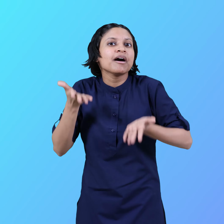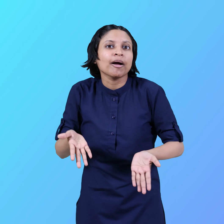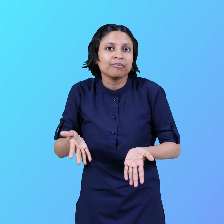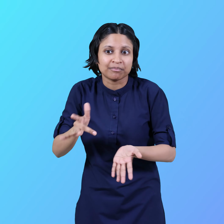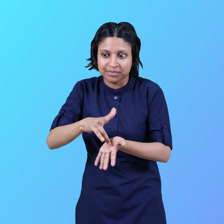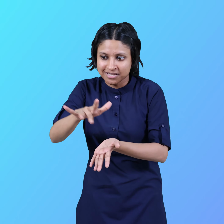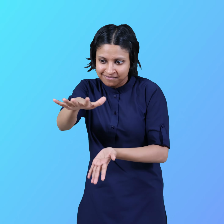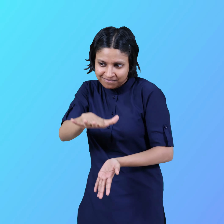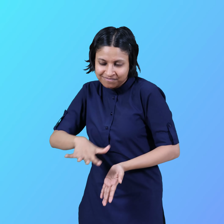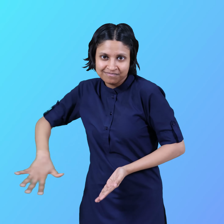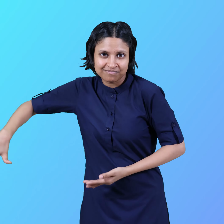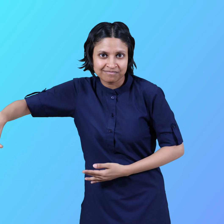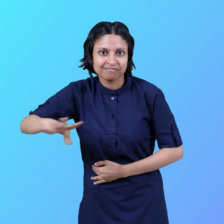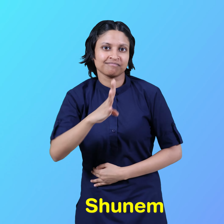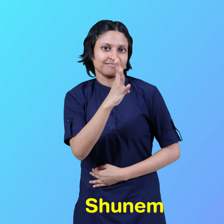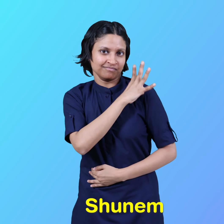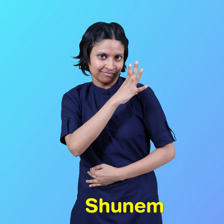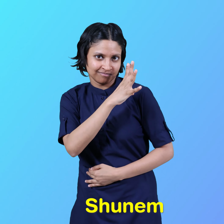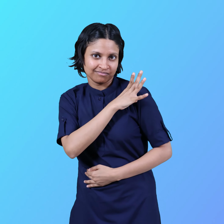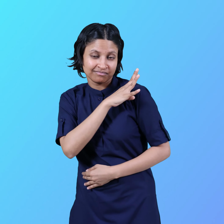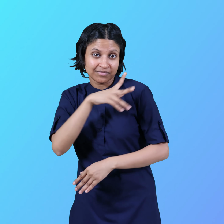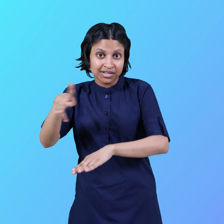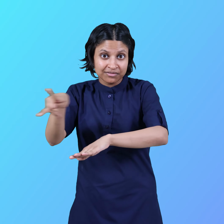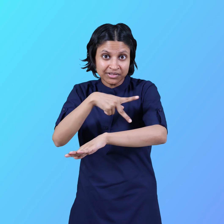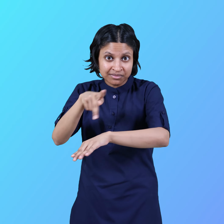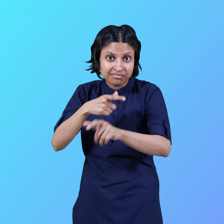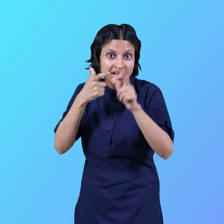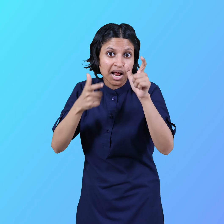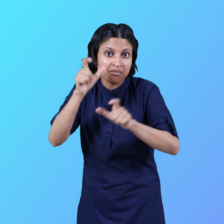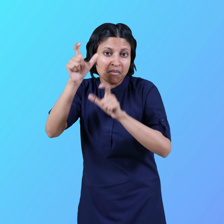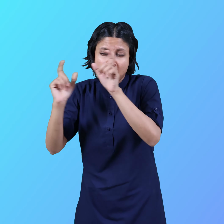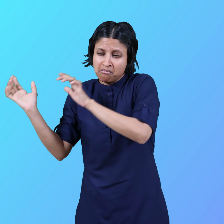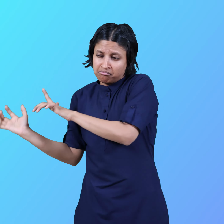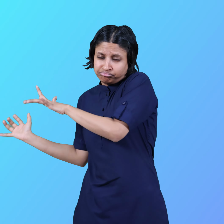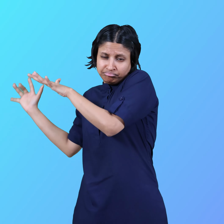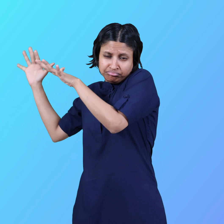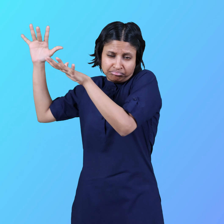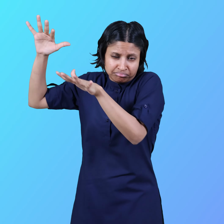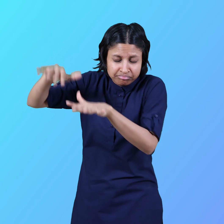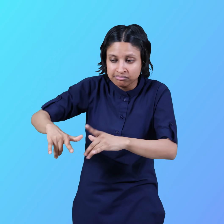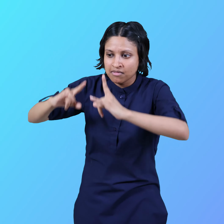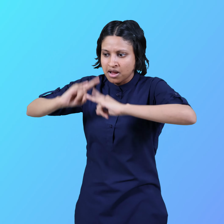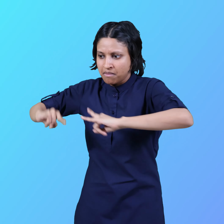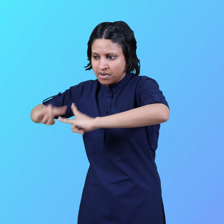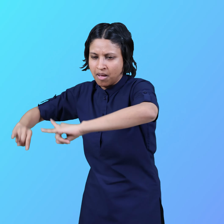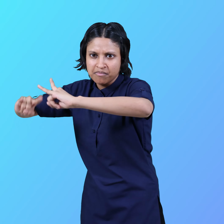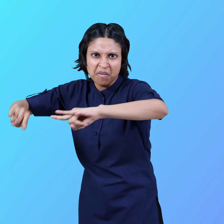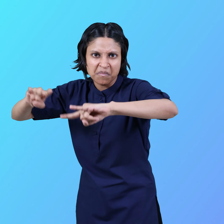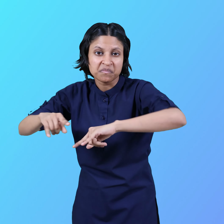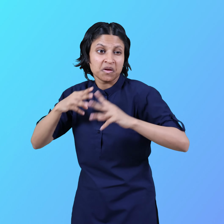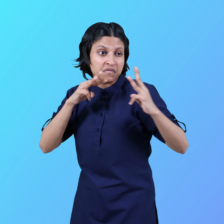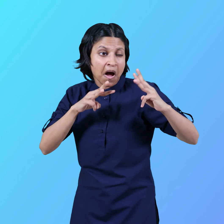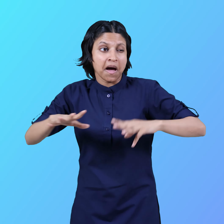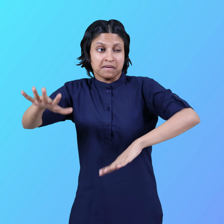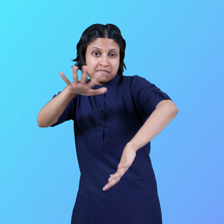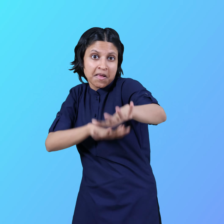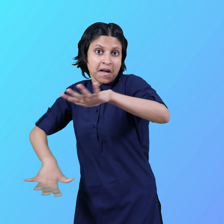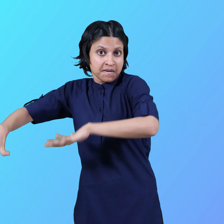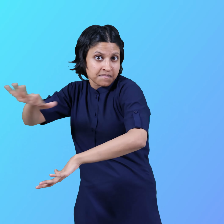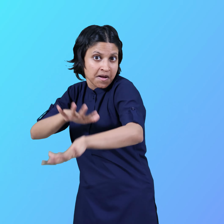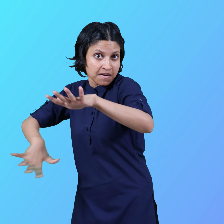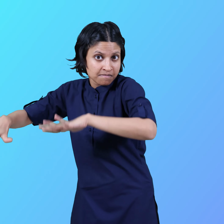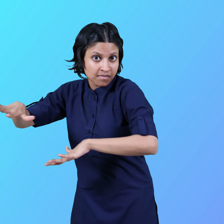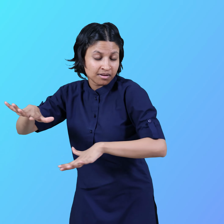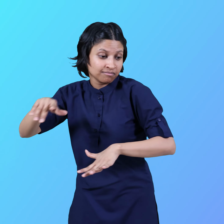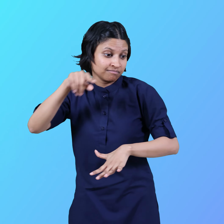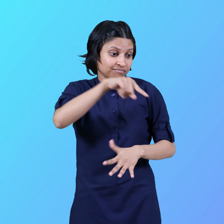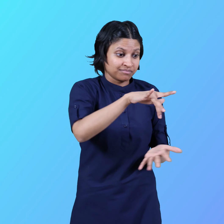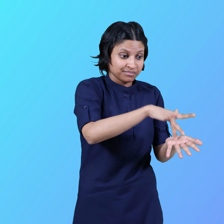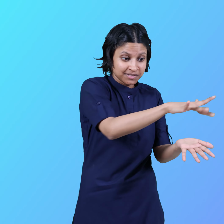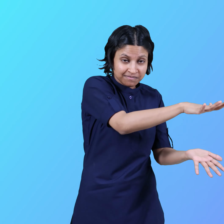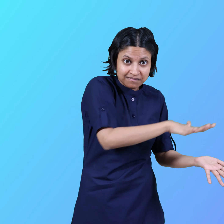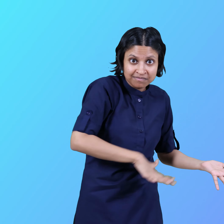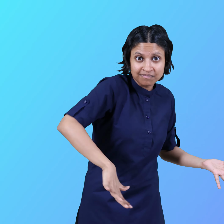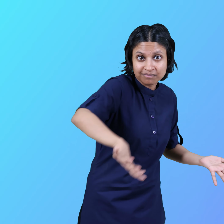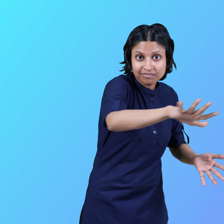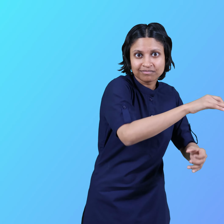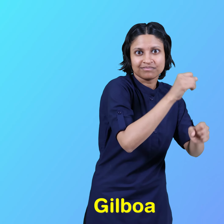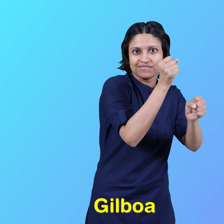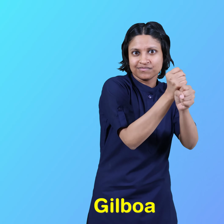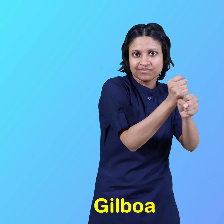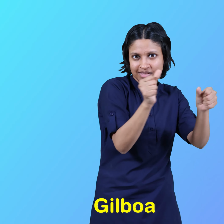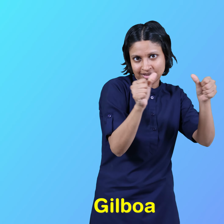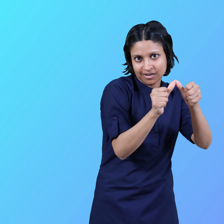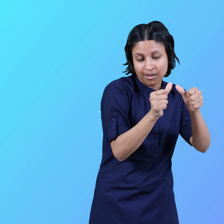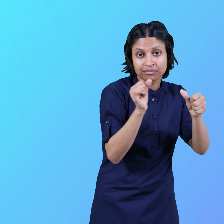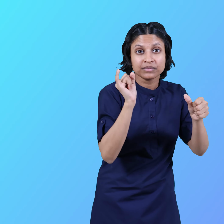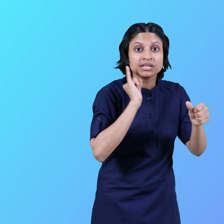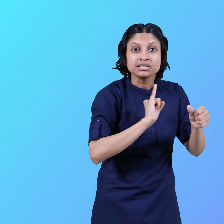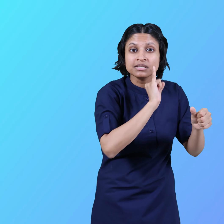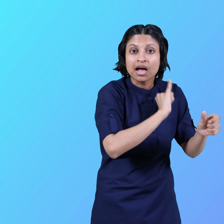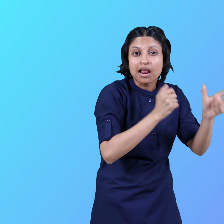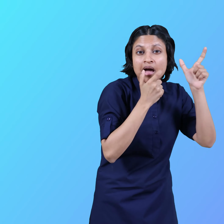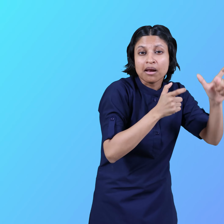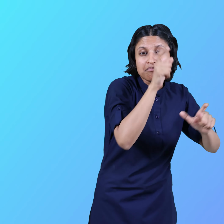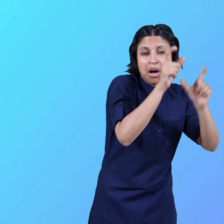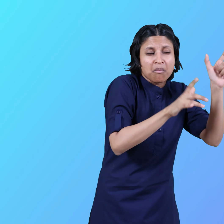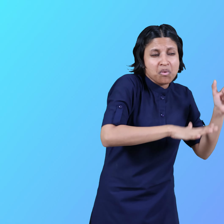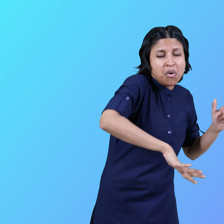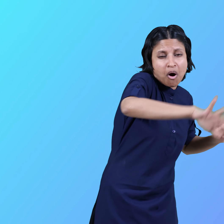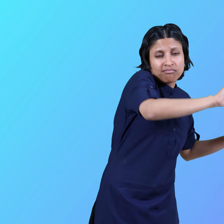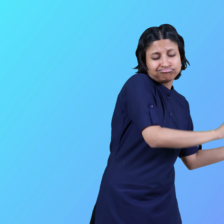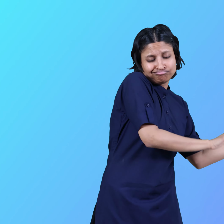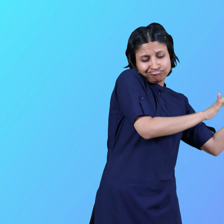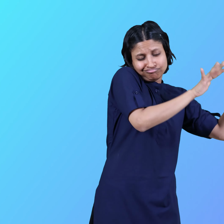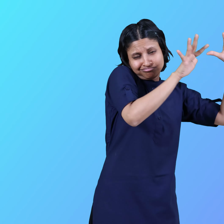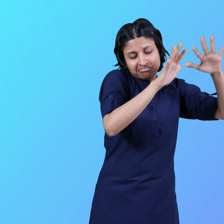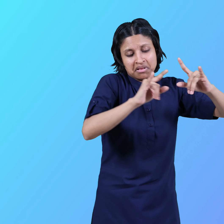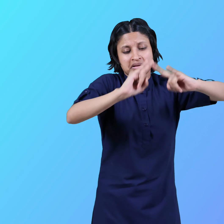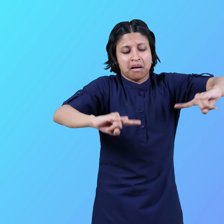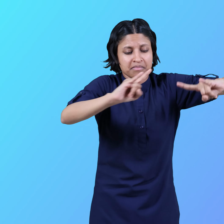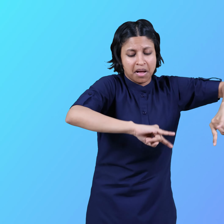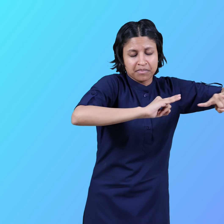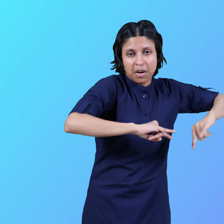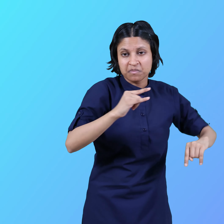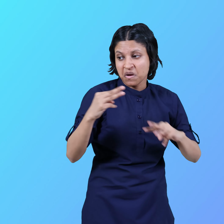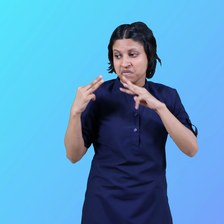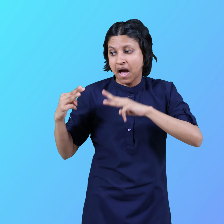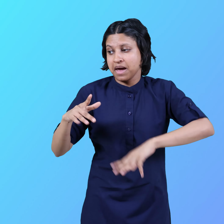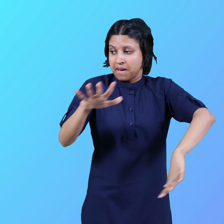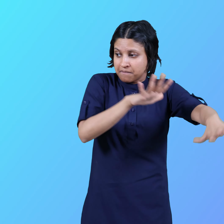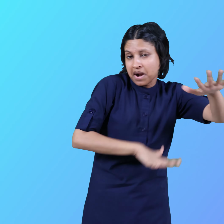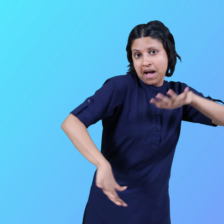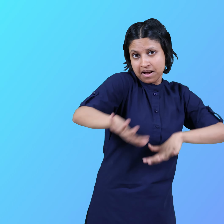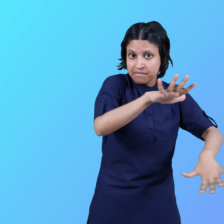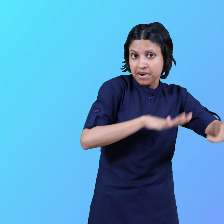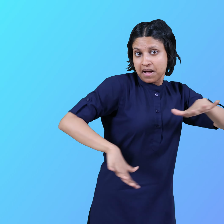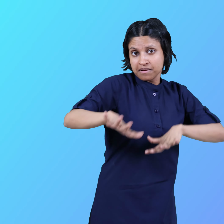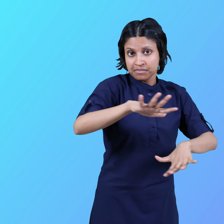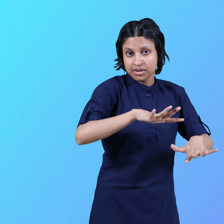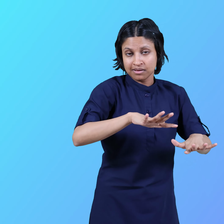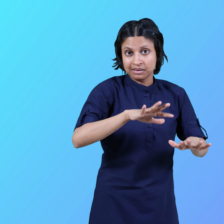But then the Philistines came to Shunem prepared for war, and they set up camp there. Saul gathered all the Israelites and set up his camp at Gilboa.